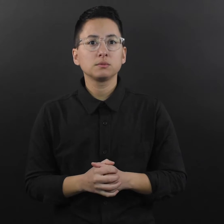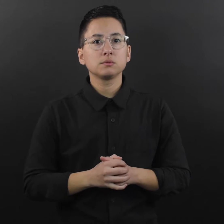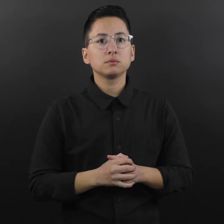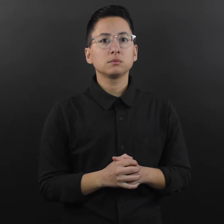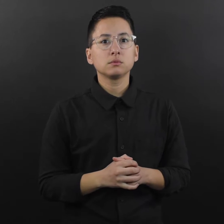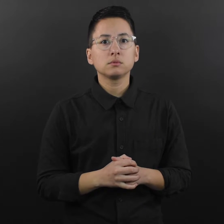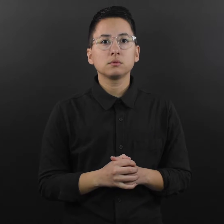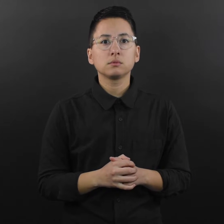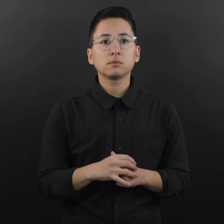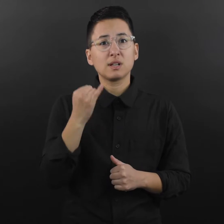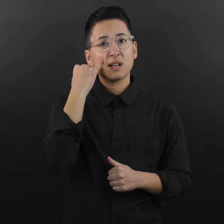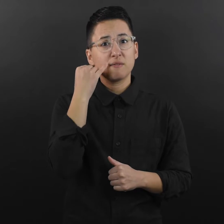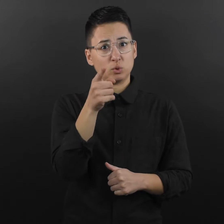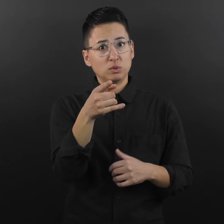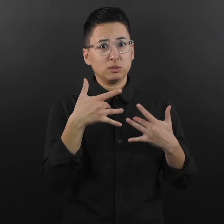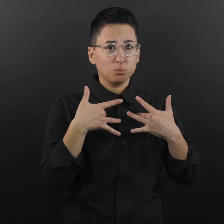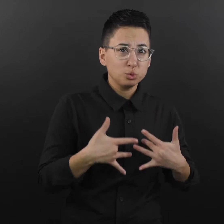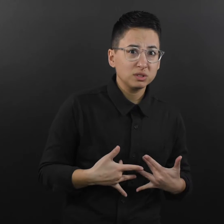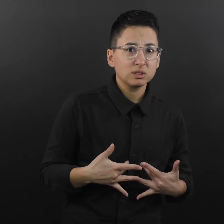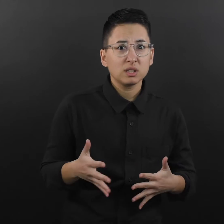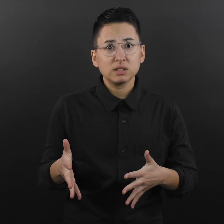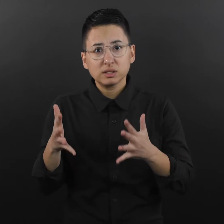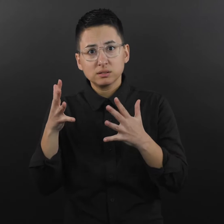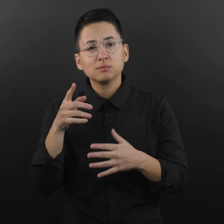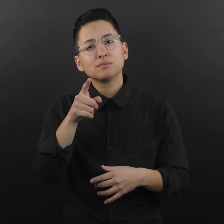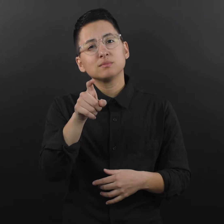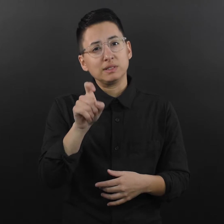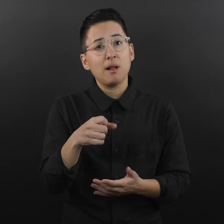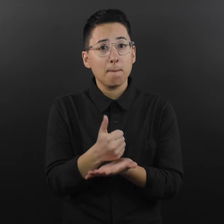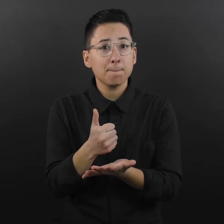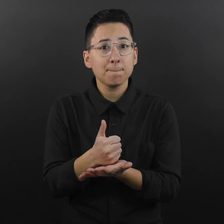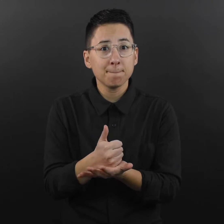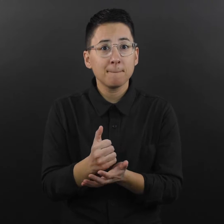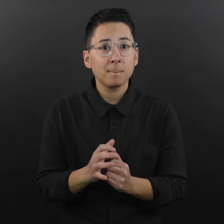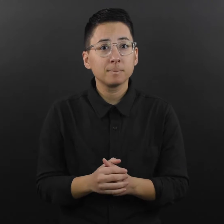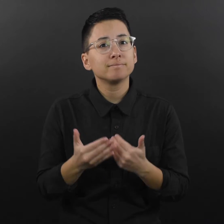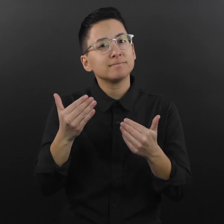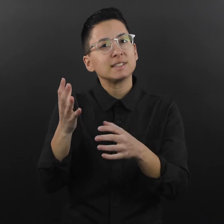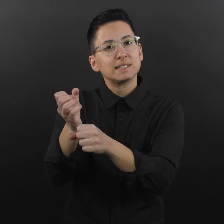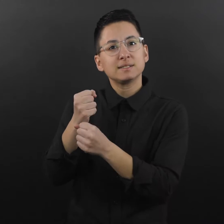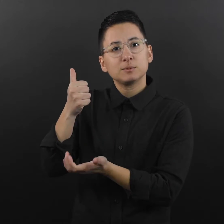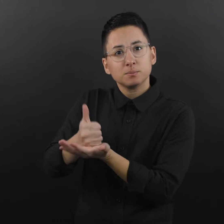If you are depressed or anxious, you need to get help. With treatment and support,